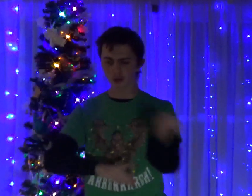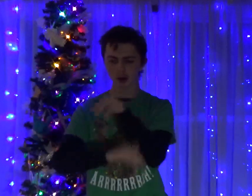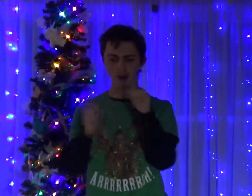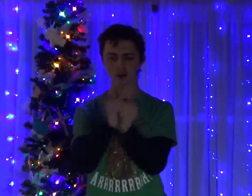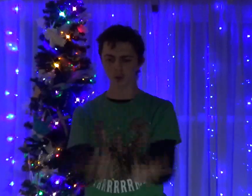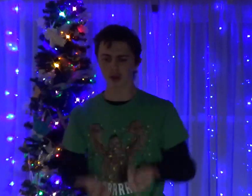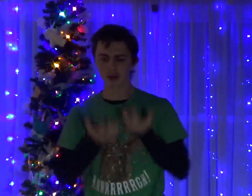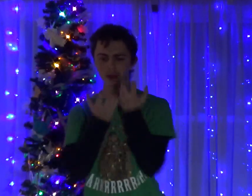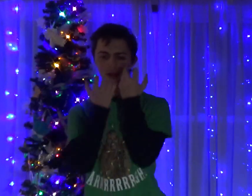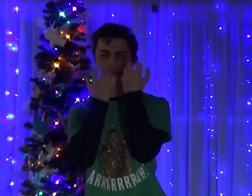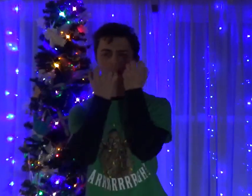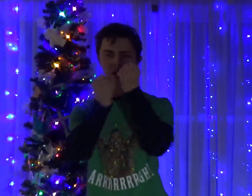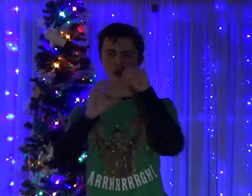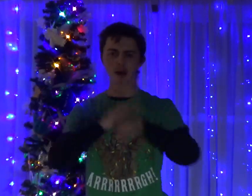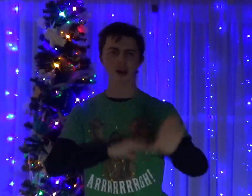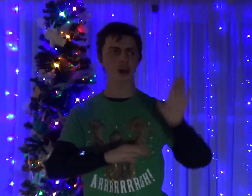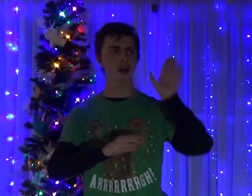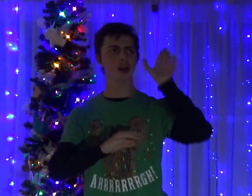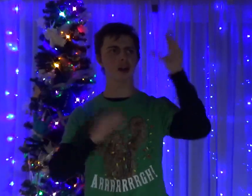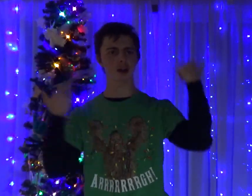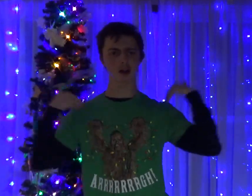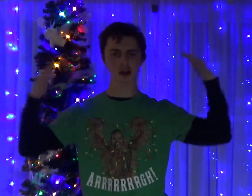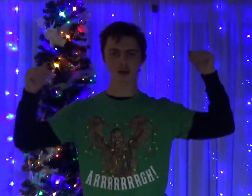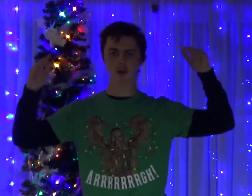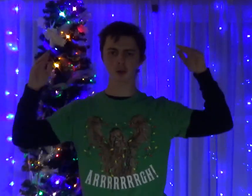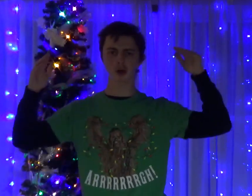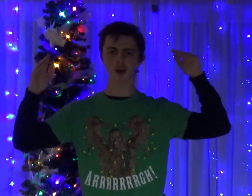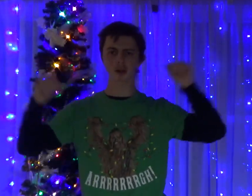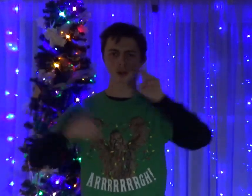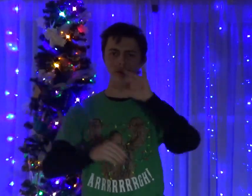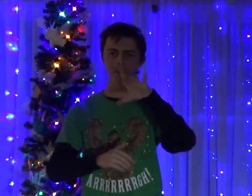Risen with healing in His wings.